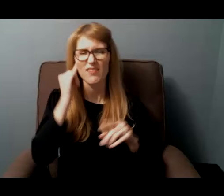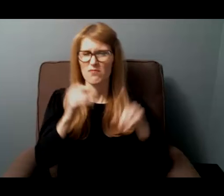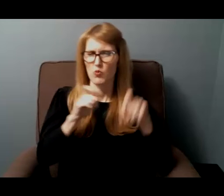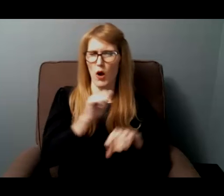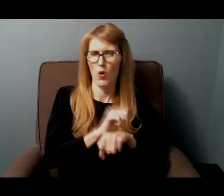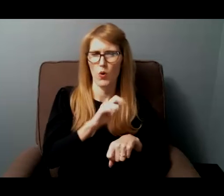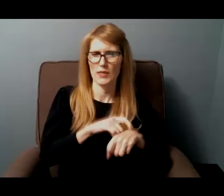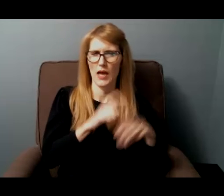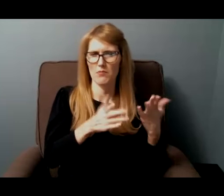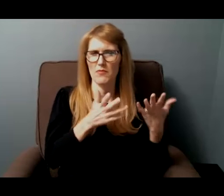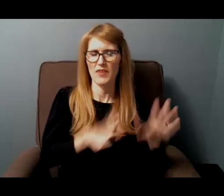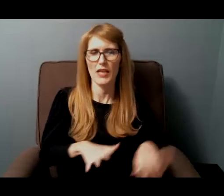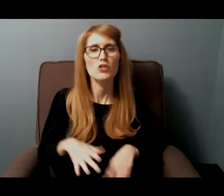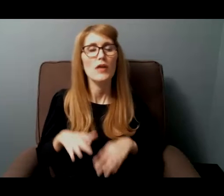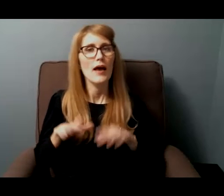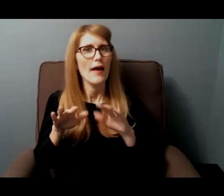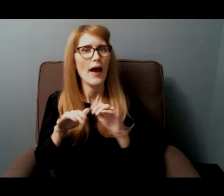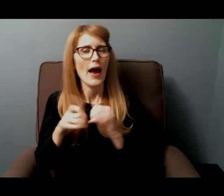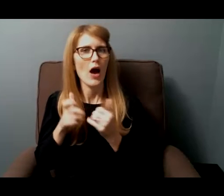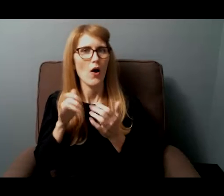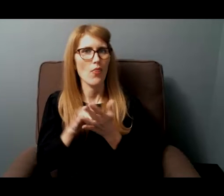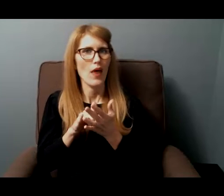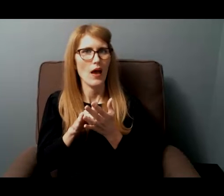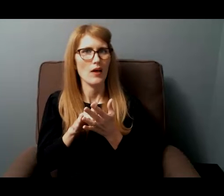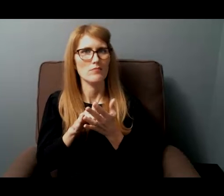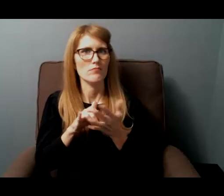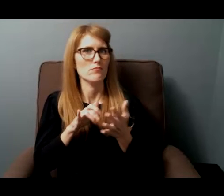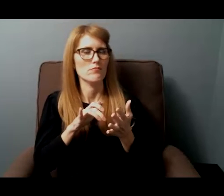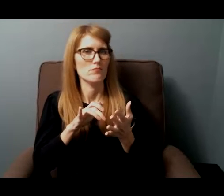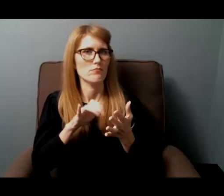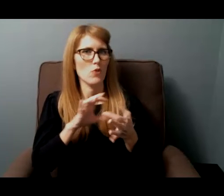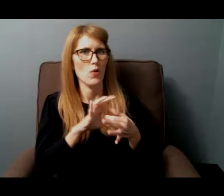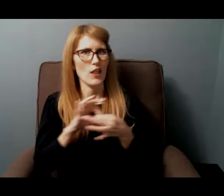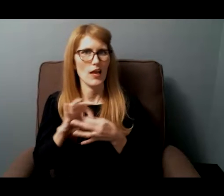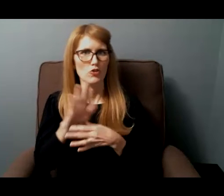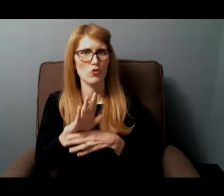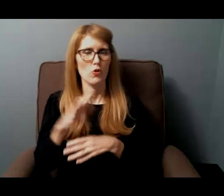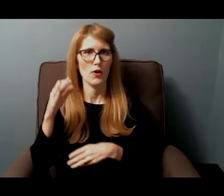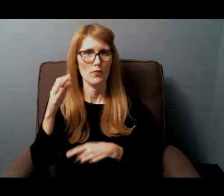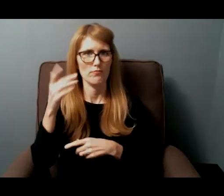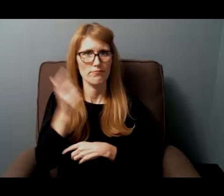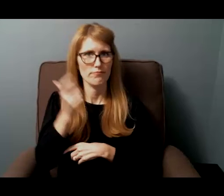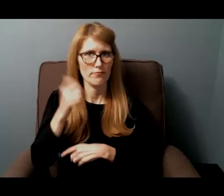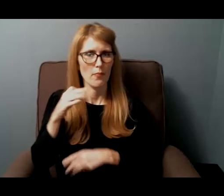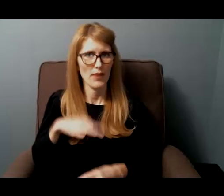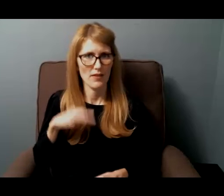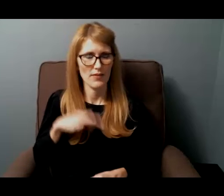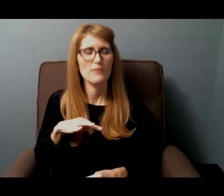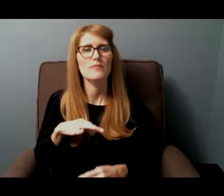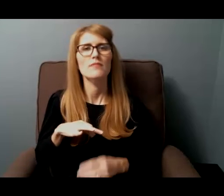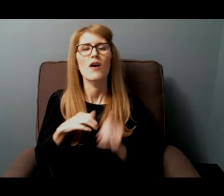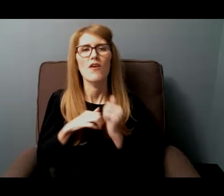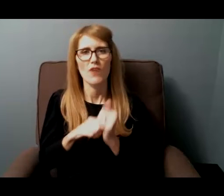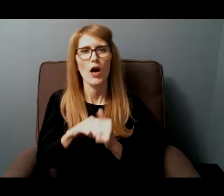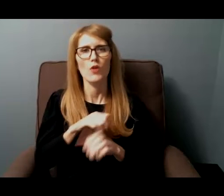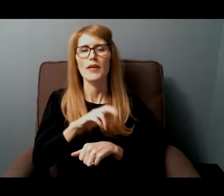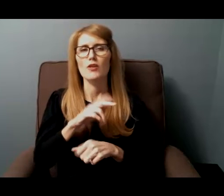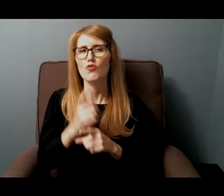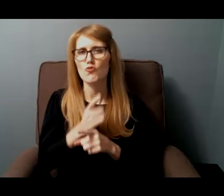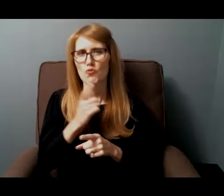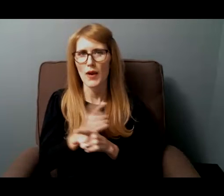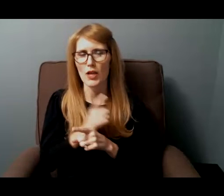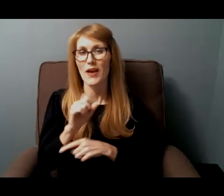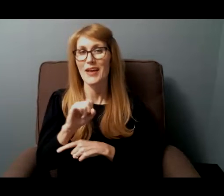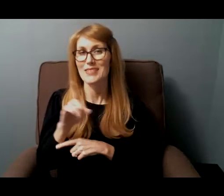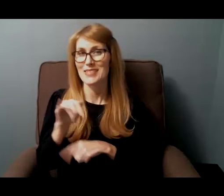her work benefit, as it relates to the regular old SSDI work rules? And I know that piece is probably